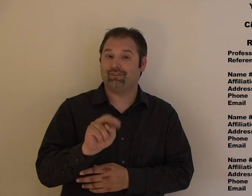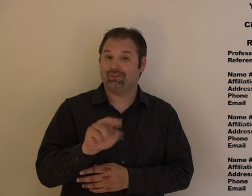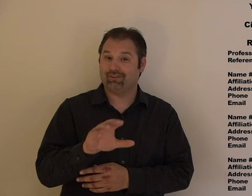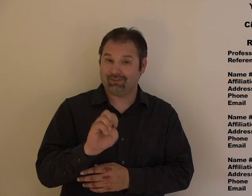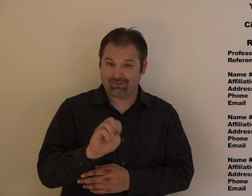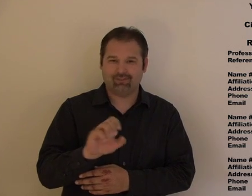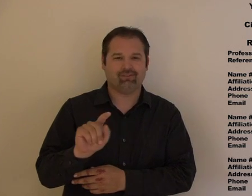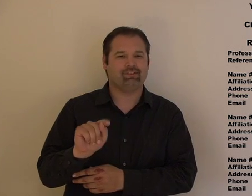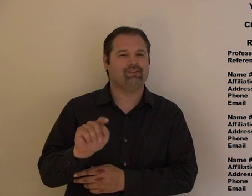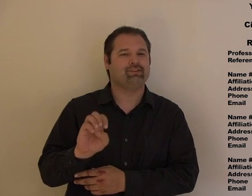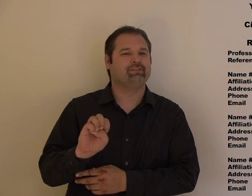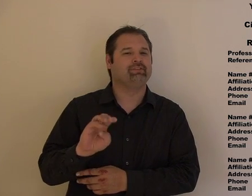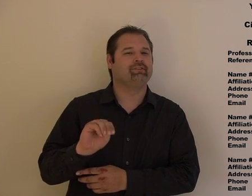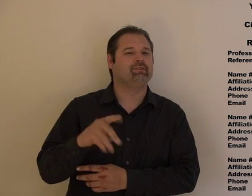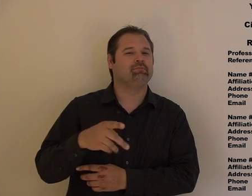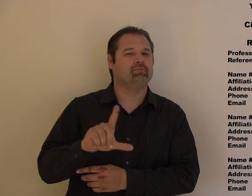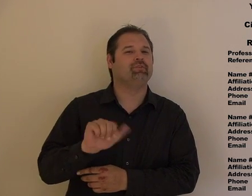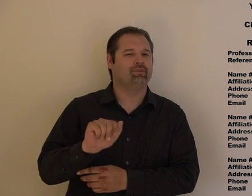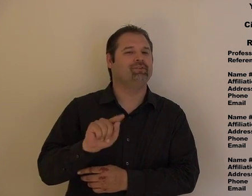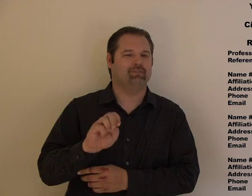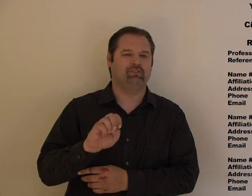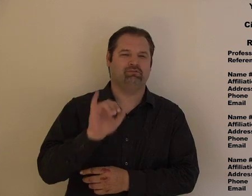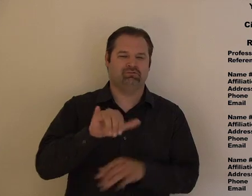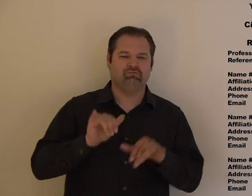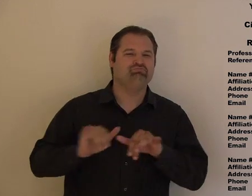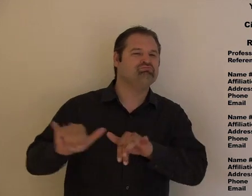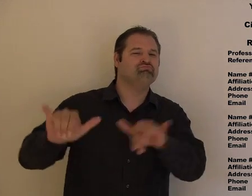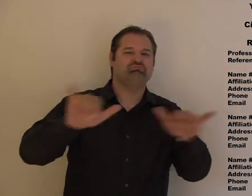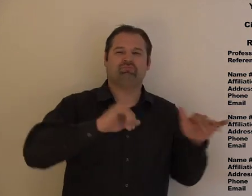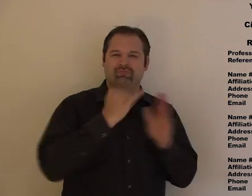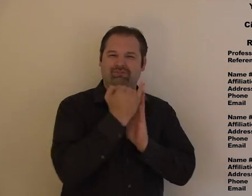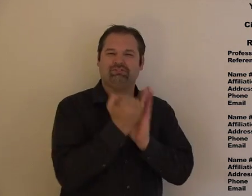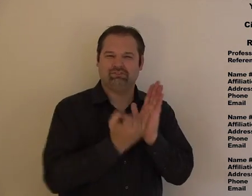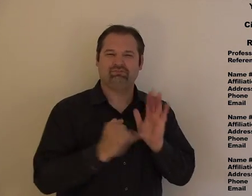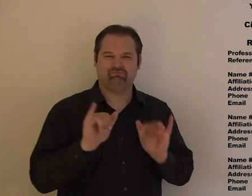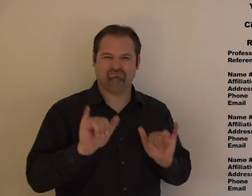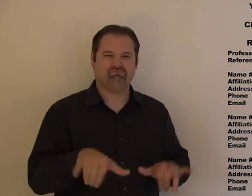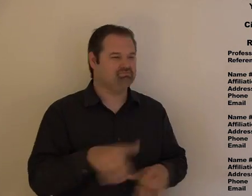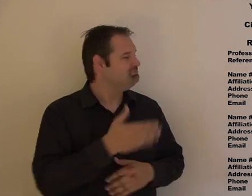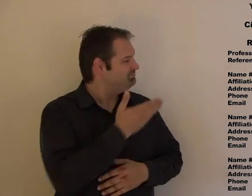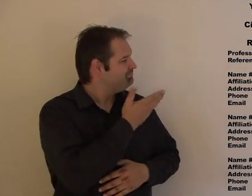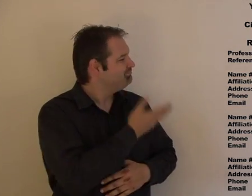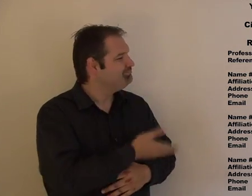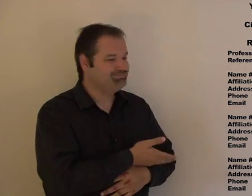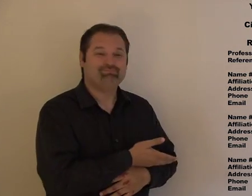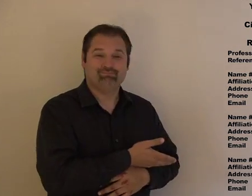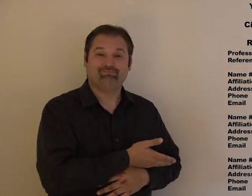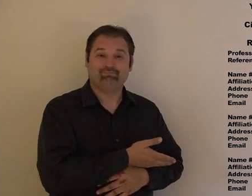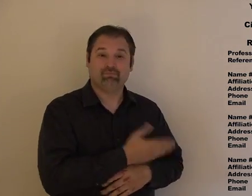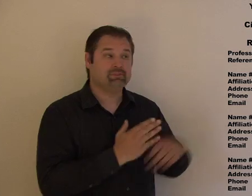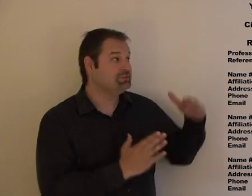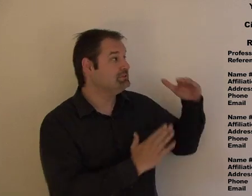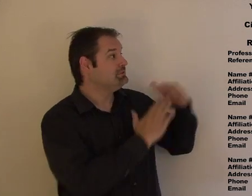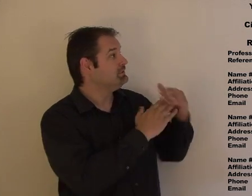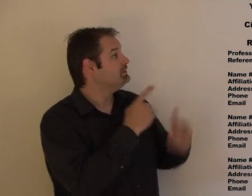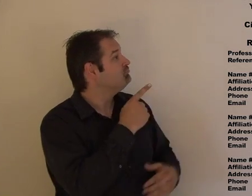At the top of the page you want to put your contact information.